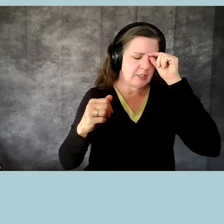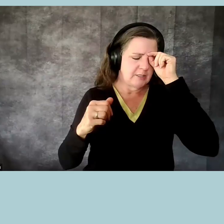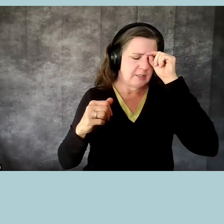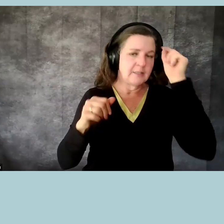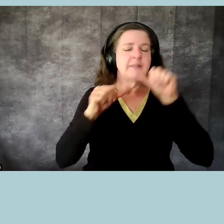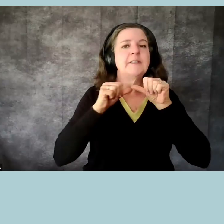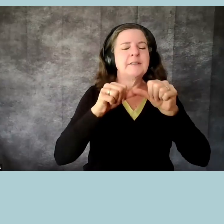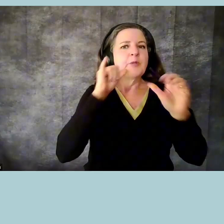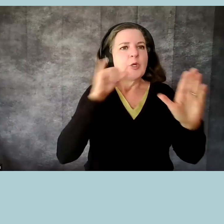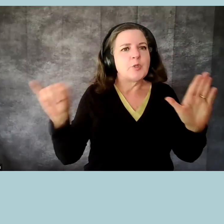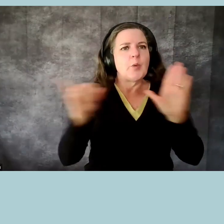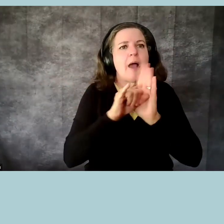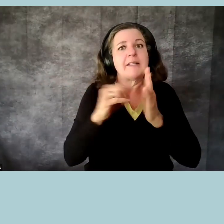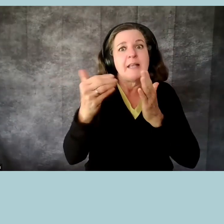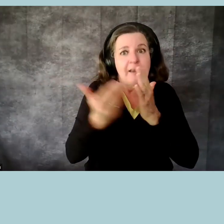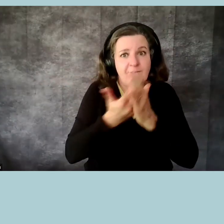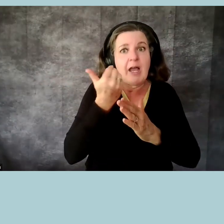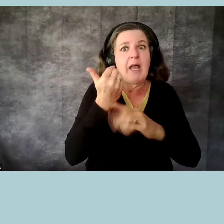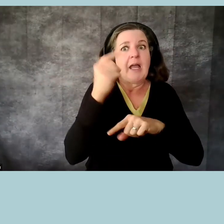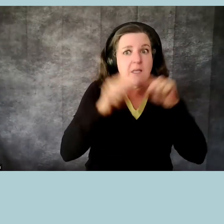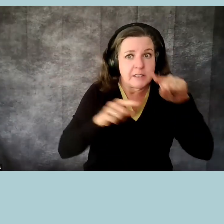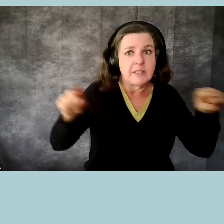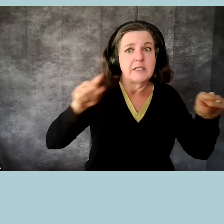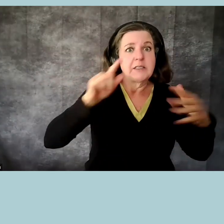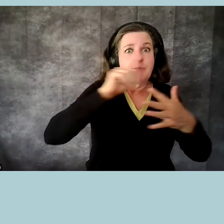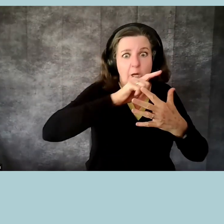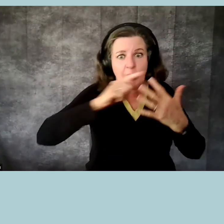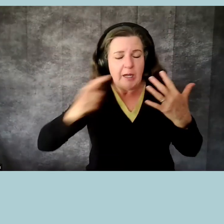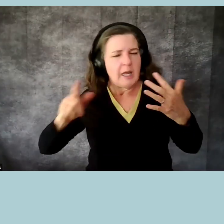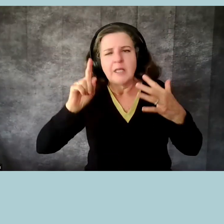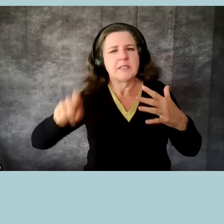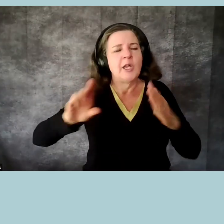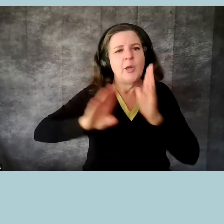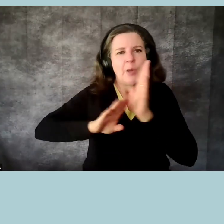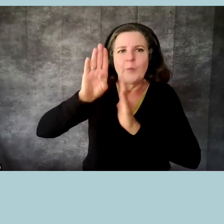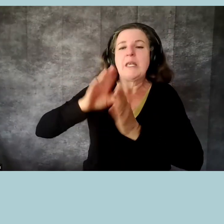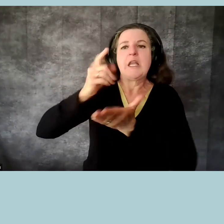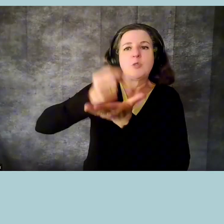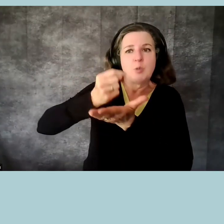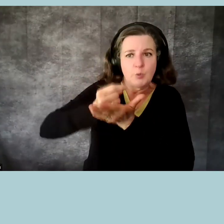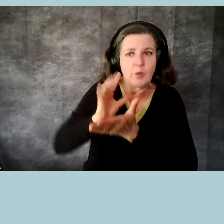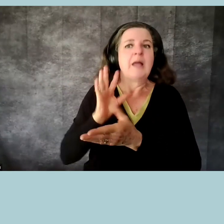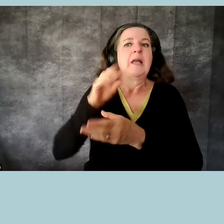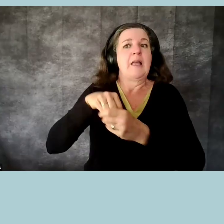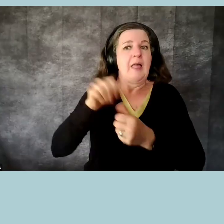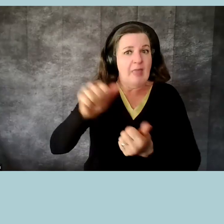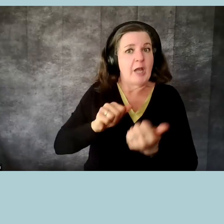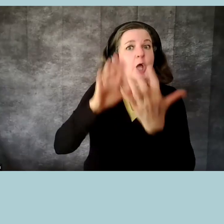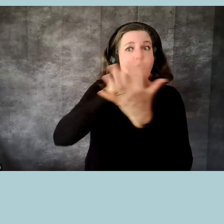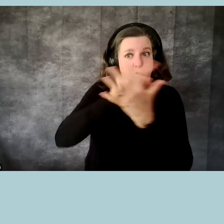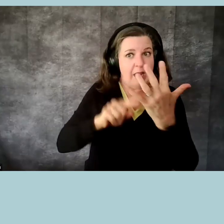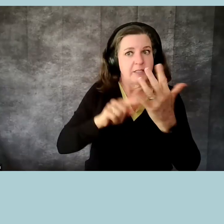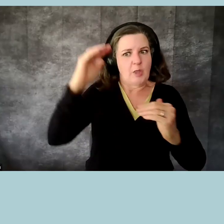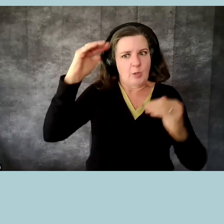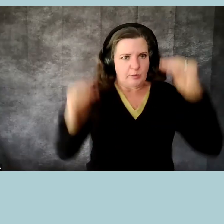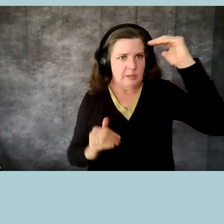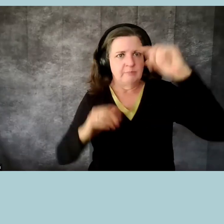new disparity, we really need to get to work to actually develop treatments and interventions that address these. And so that's obviously a priority.